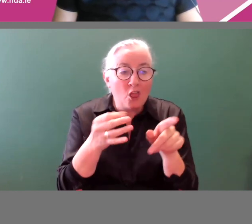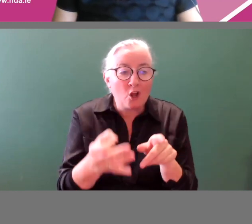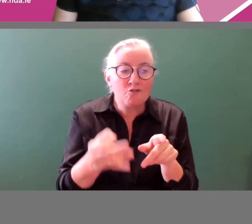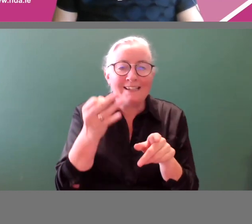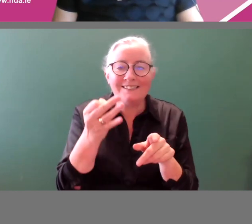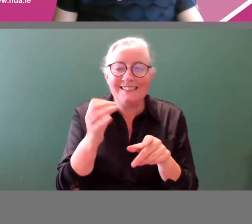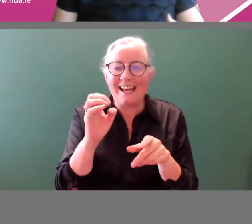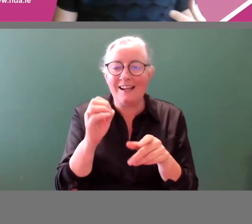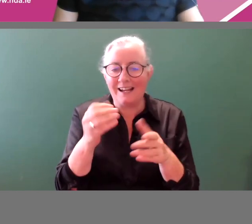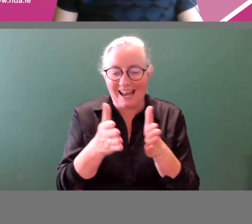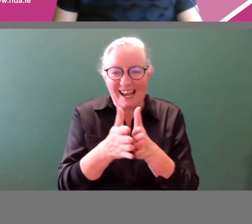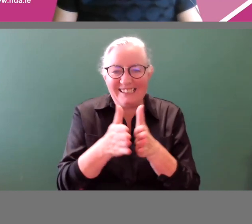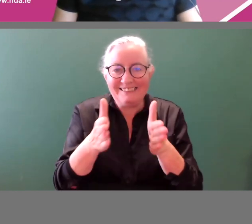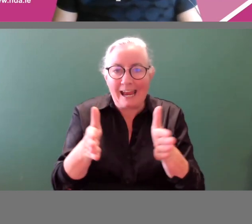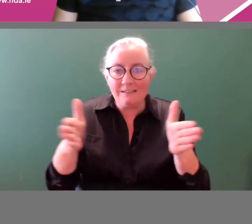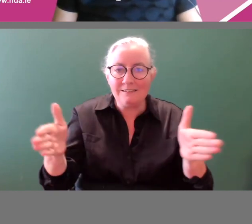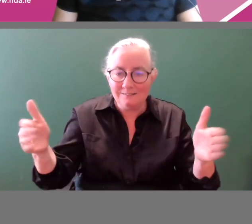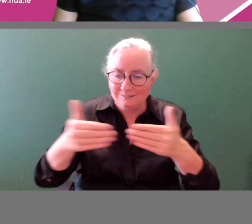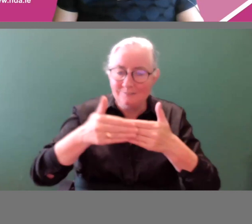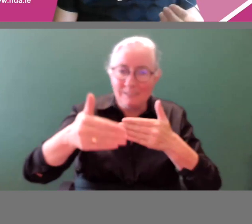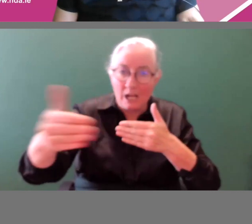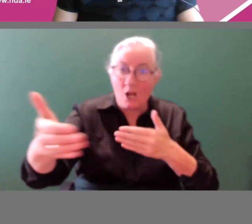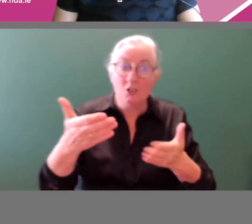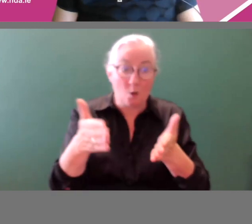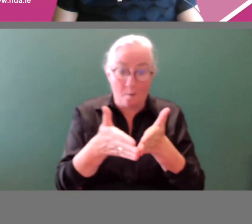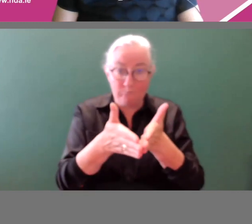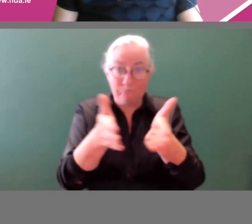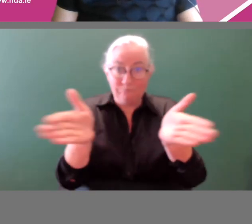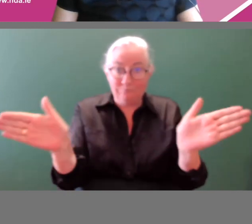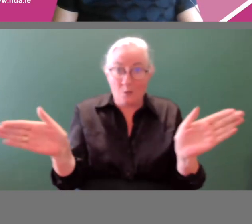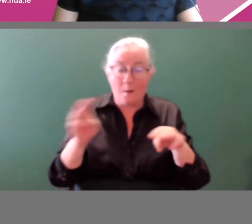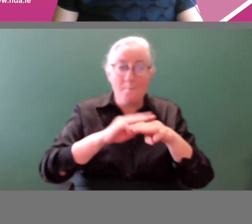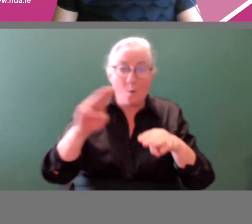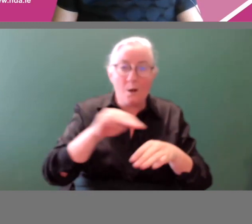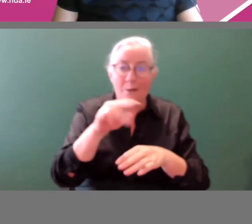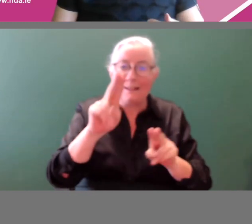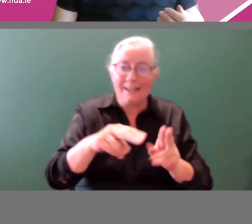about extending the range of users of the buildings and the places we're designing,